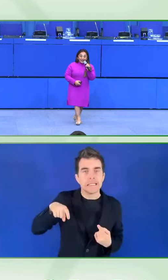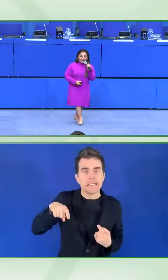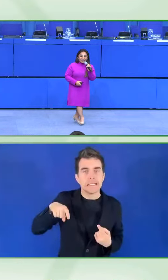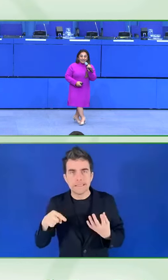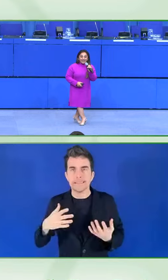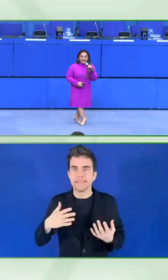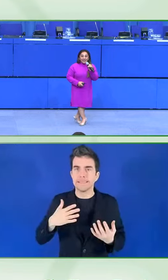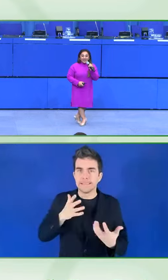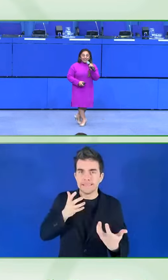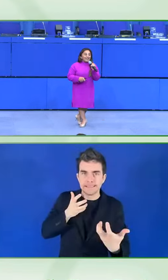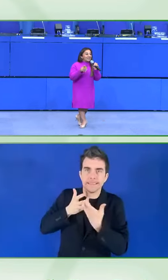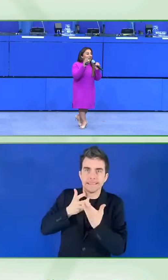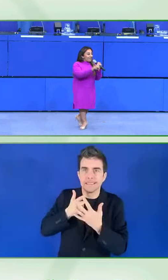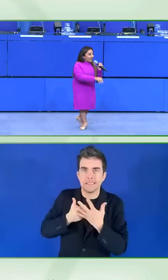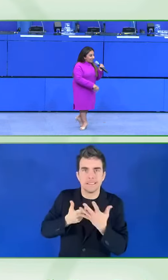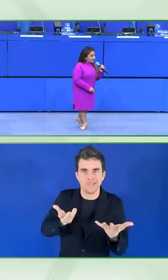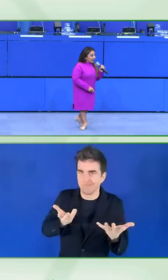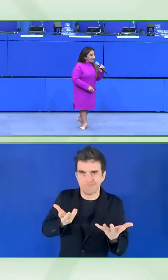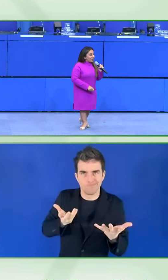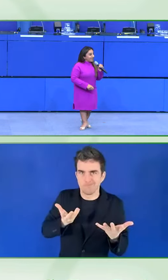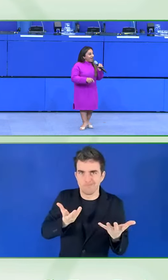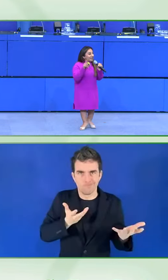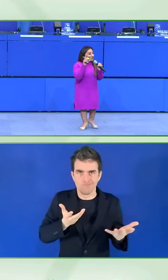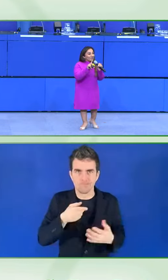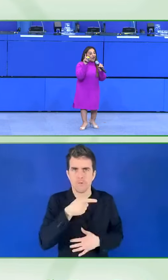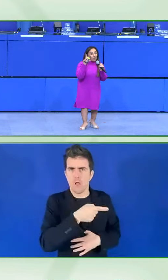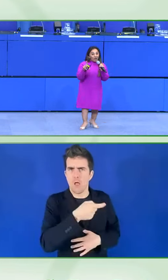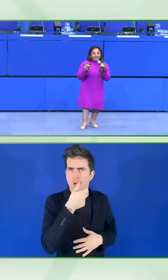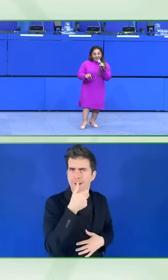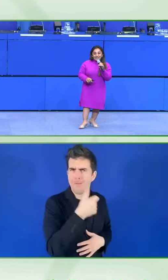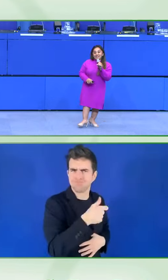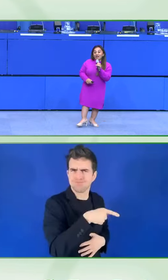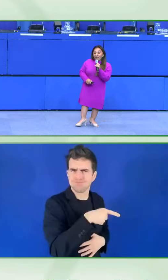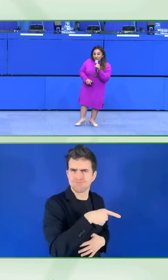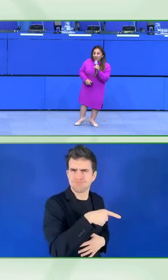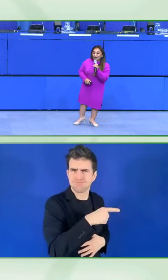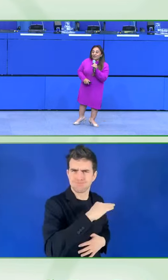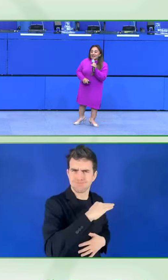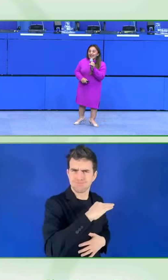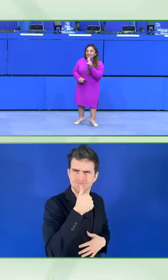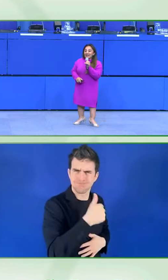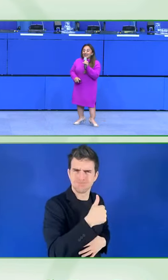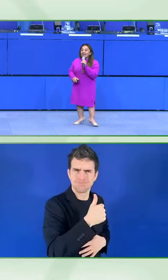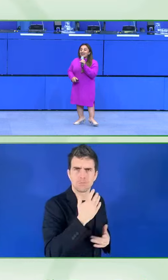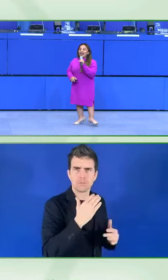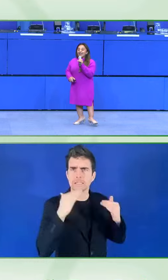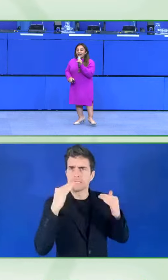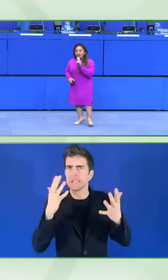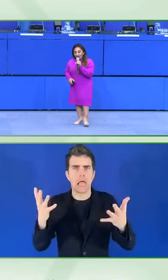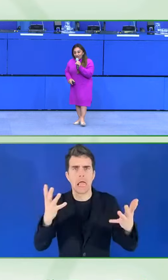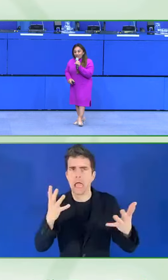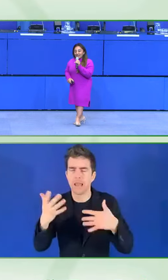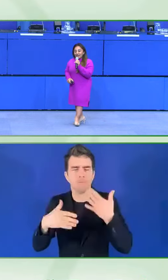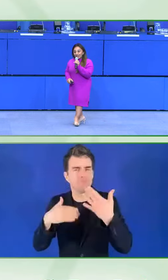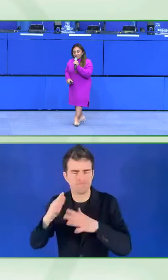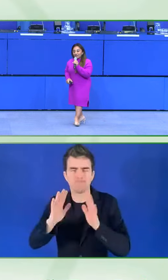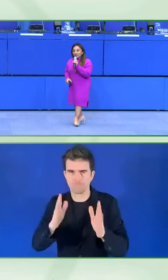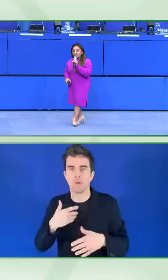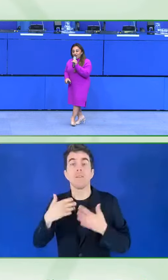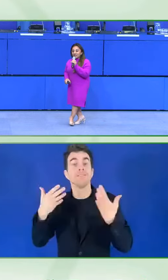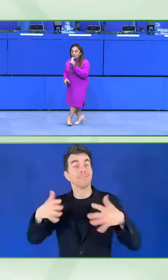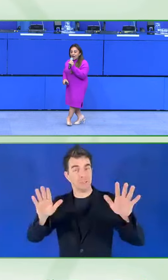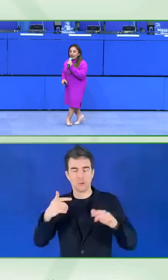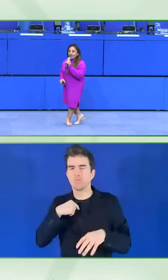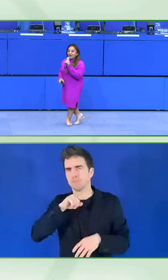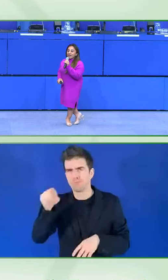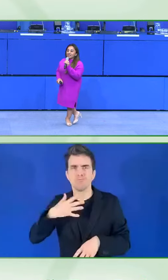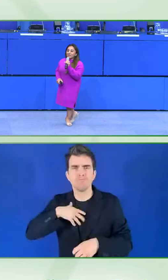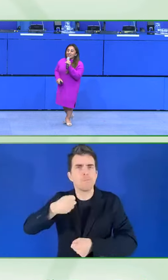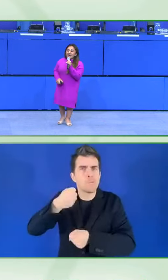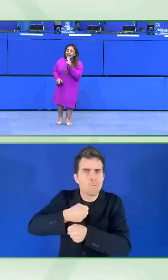to me that I had read all the books in the school.